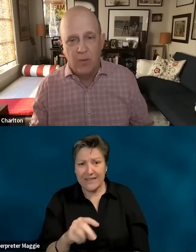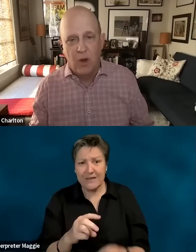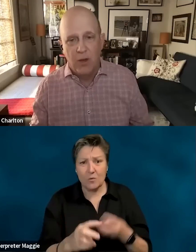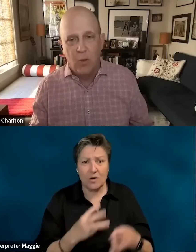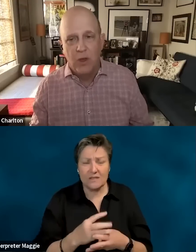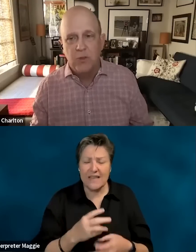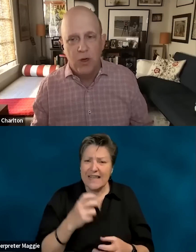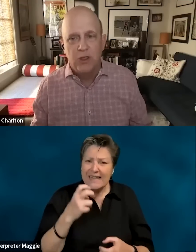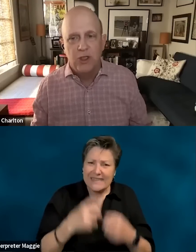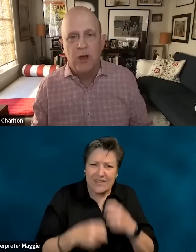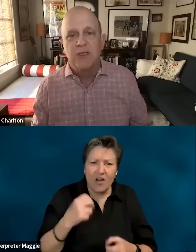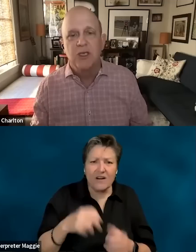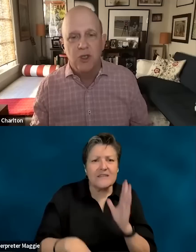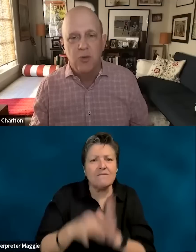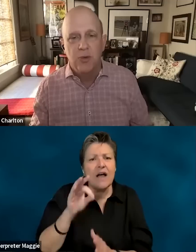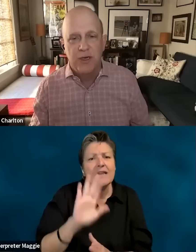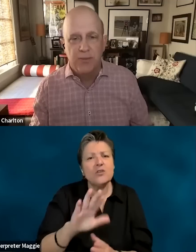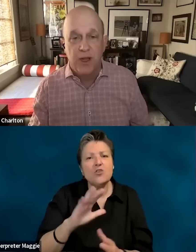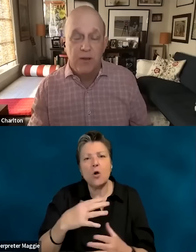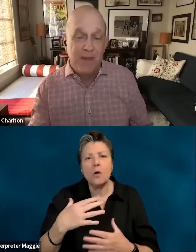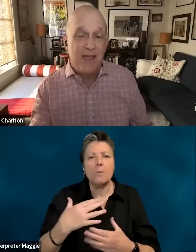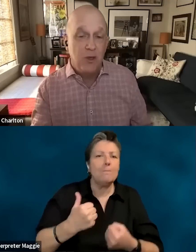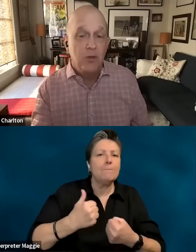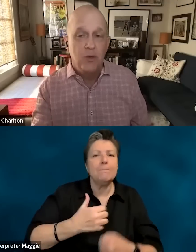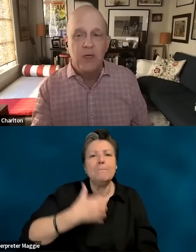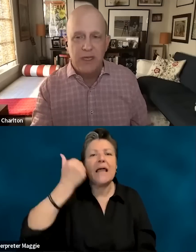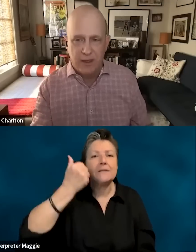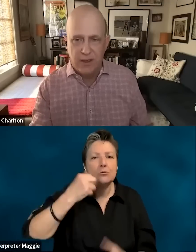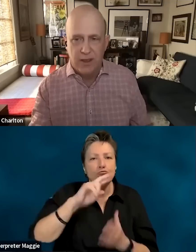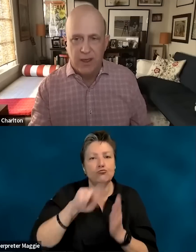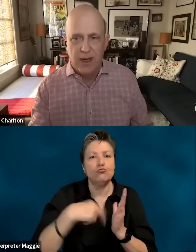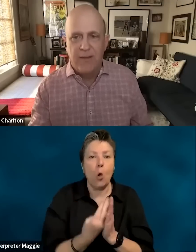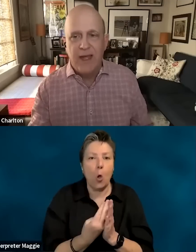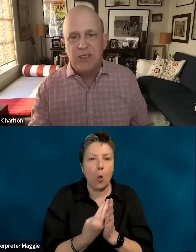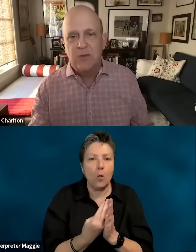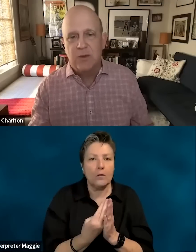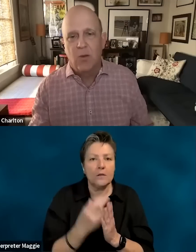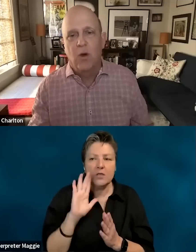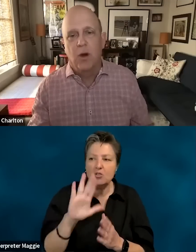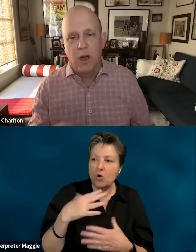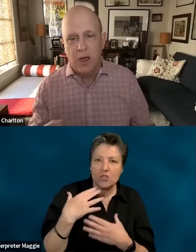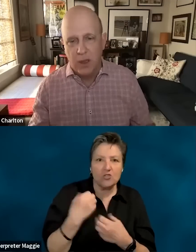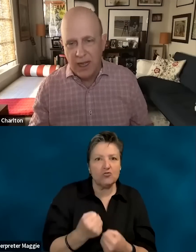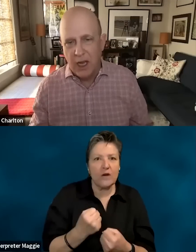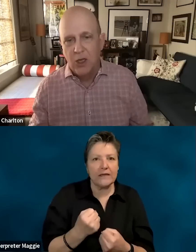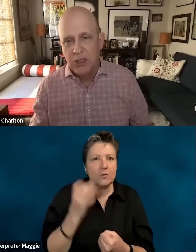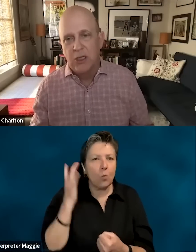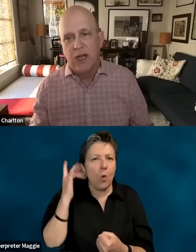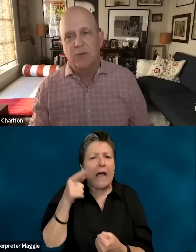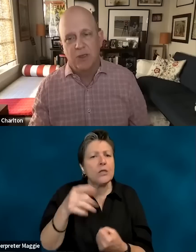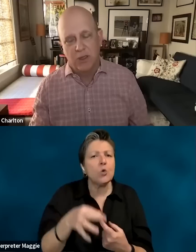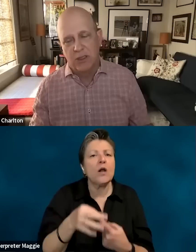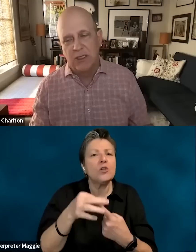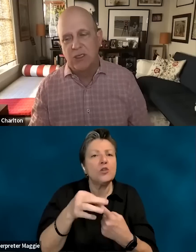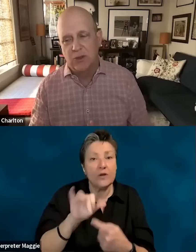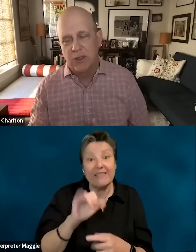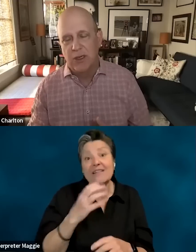I mean, what are the strengths that you bring to play that make you unique? And that's where a good class with a good teacher